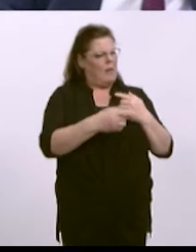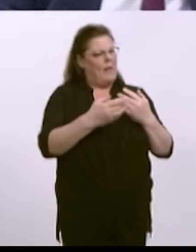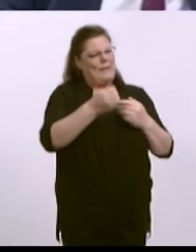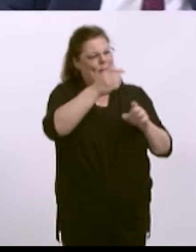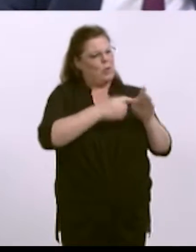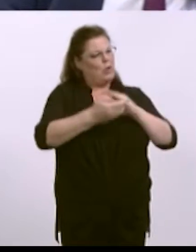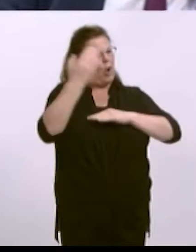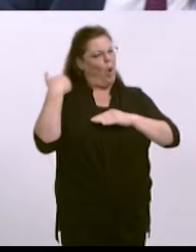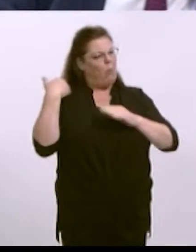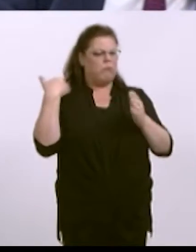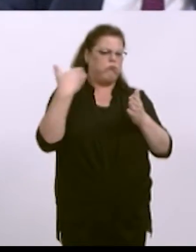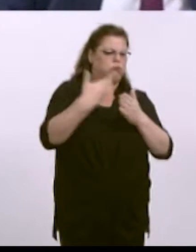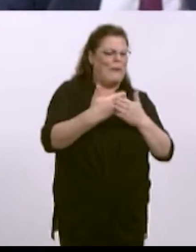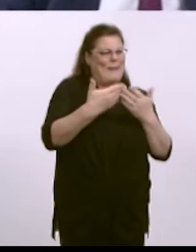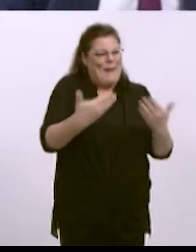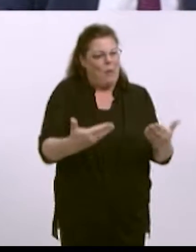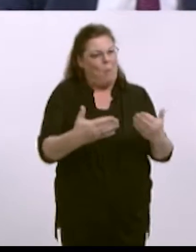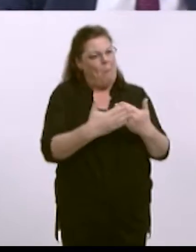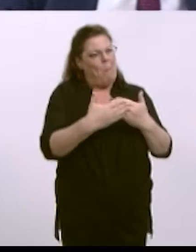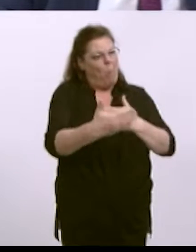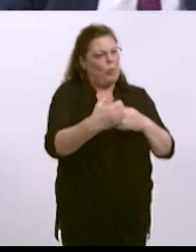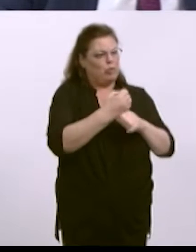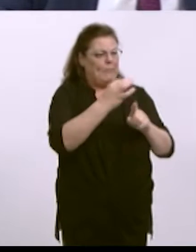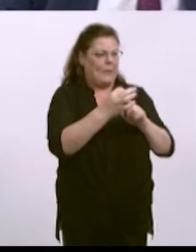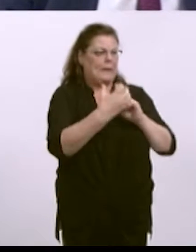And, also, we should be wary of referring people constantly or pushing people in the